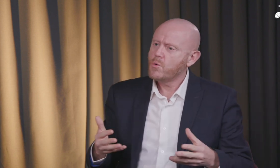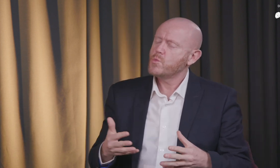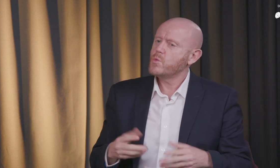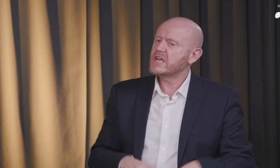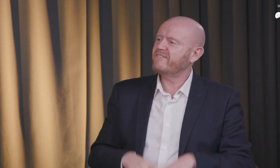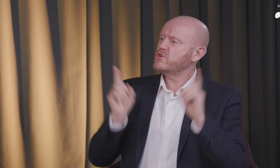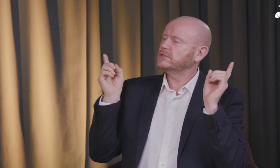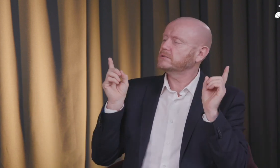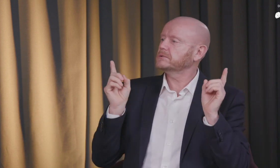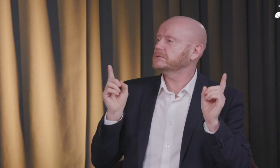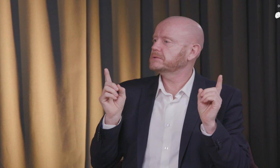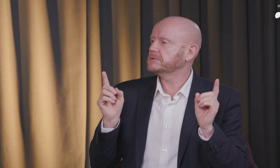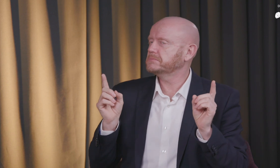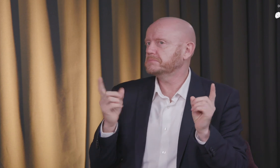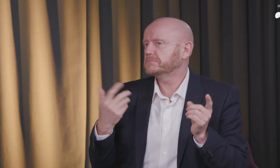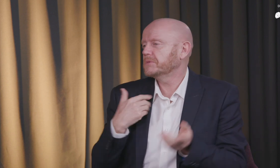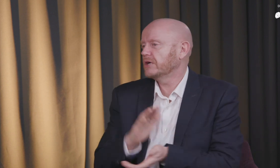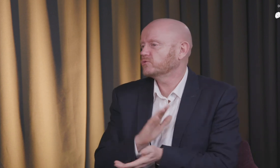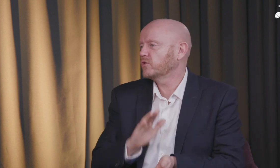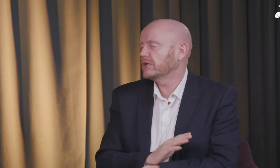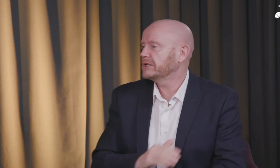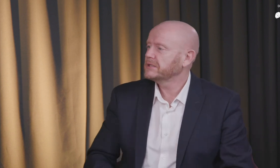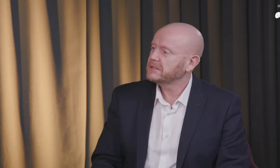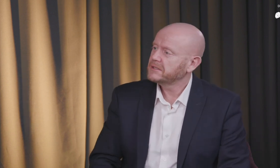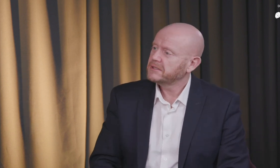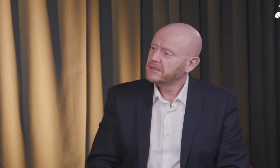So, it was different but I enjoy it.